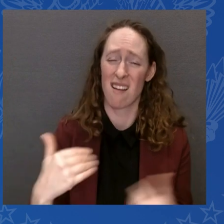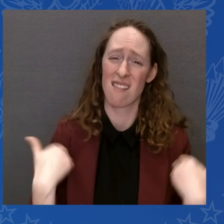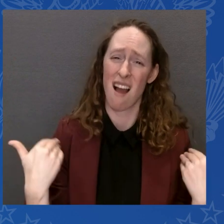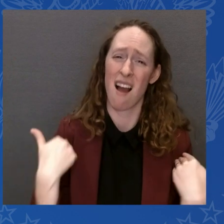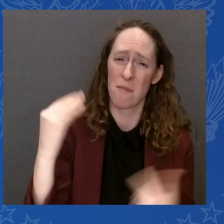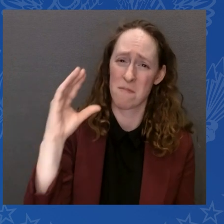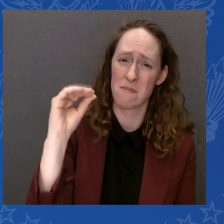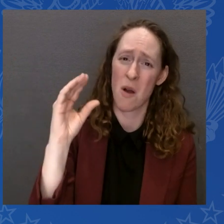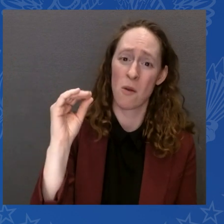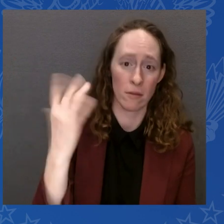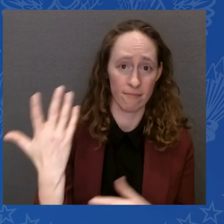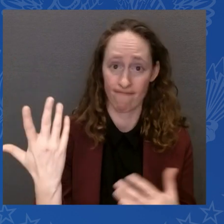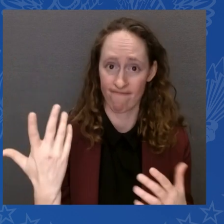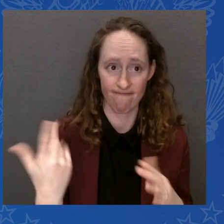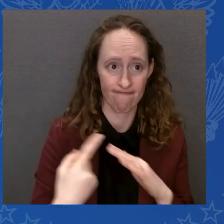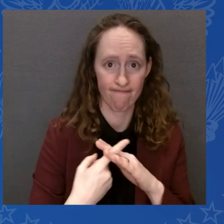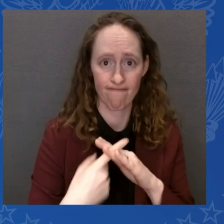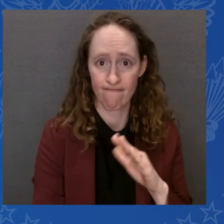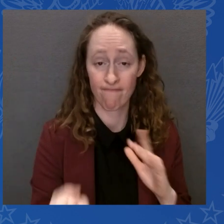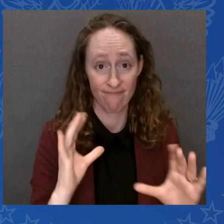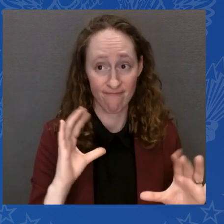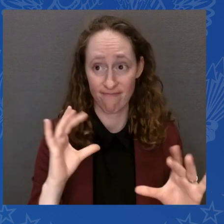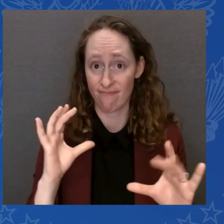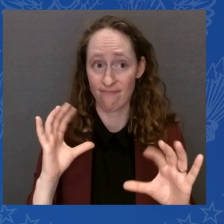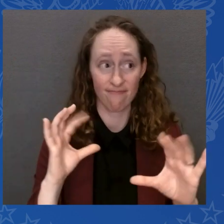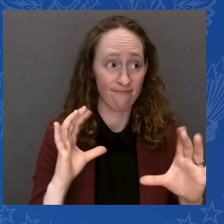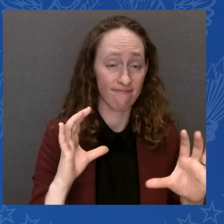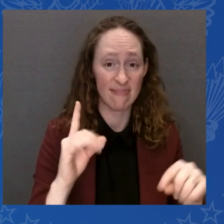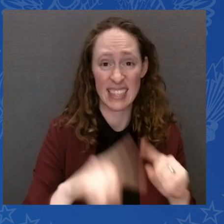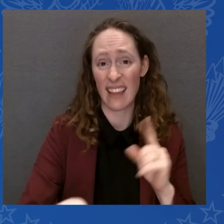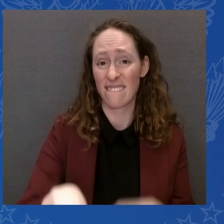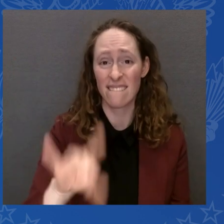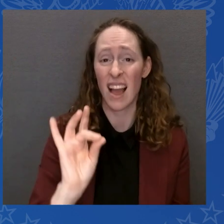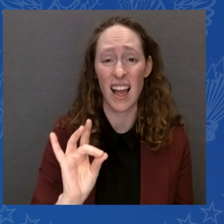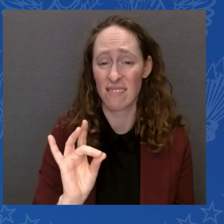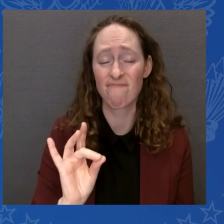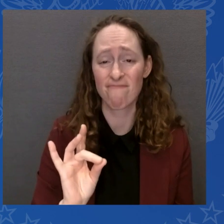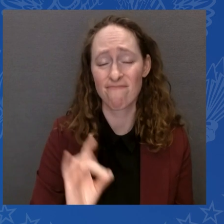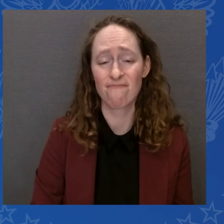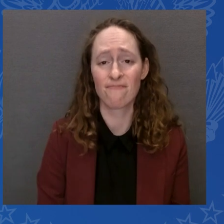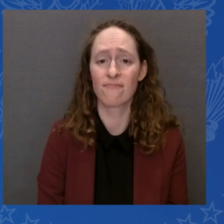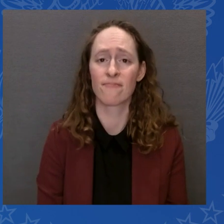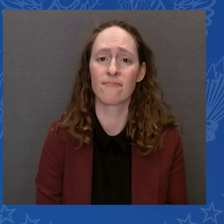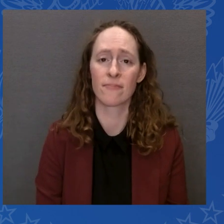and we won't give up until we find Kyle. And hopefully miracle of miracles, he'll be okay.